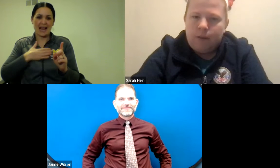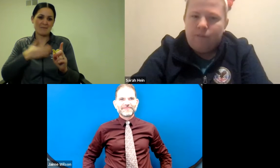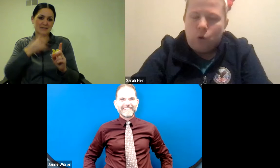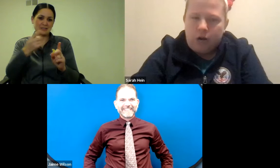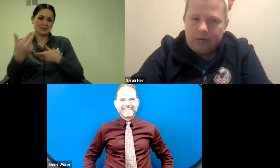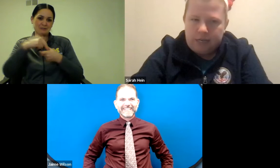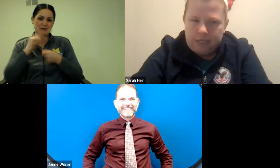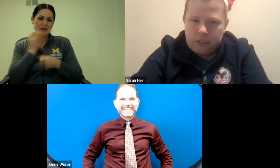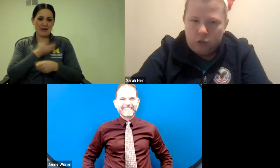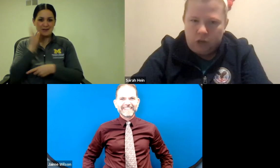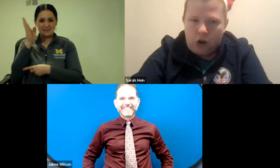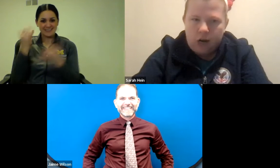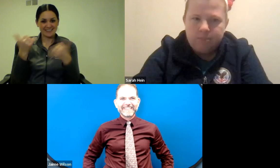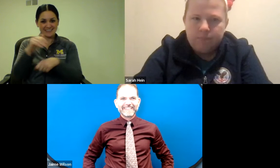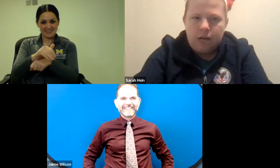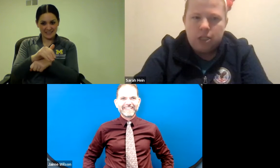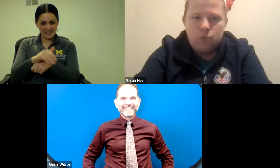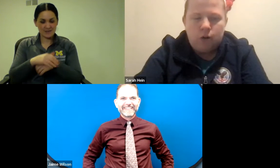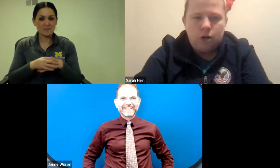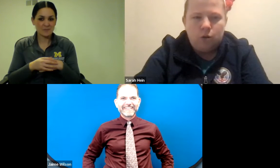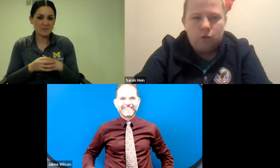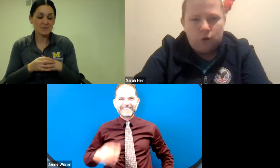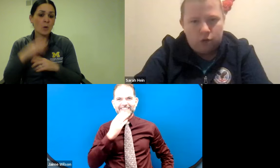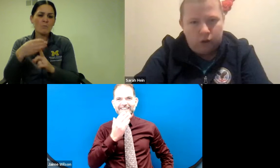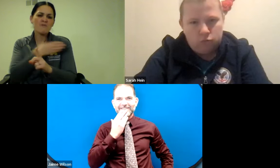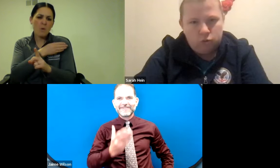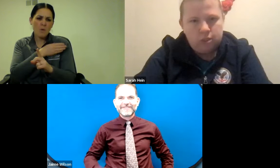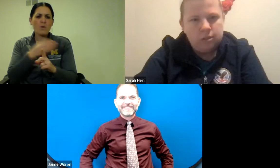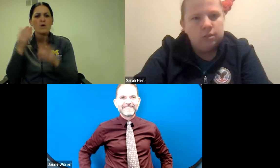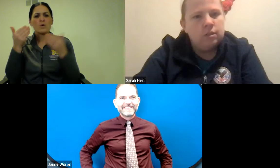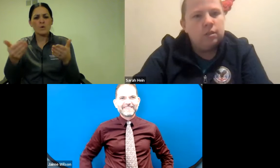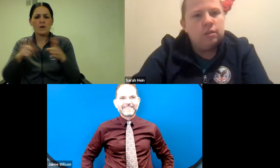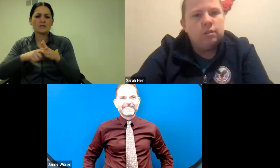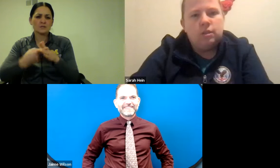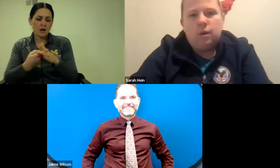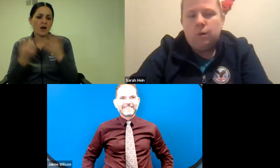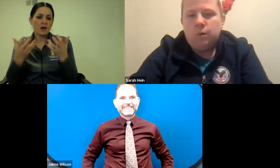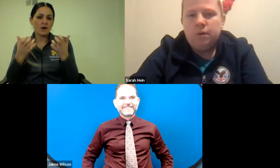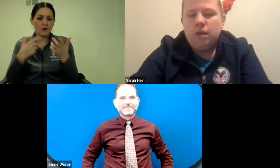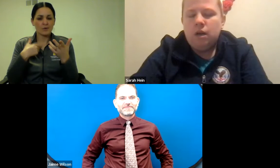Sarah Hein: For people who are new to the talks. I want to go through the ground rules. Sarah Hein: So